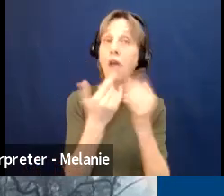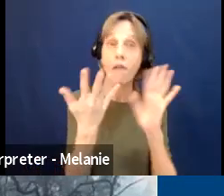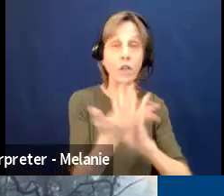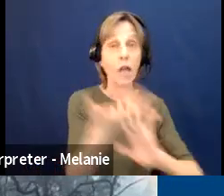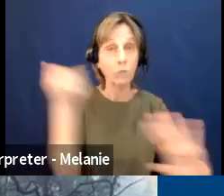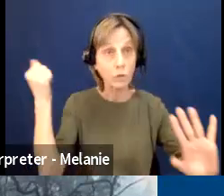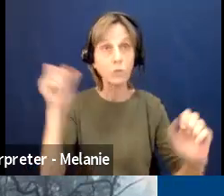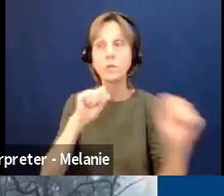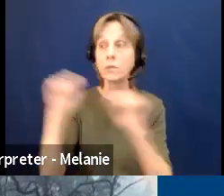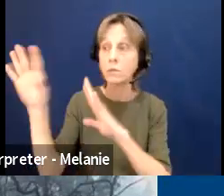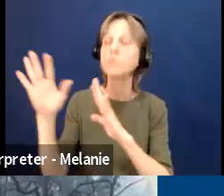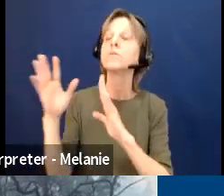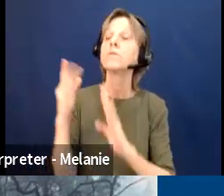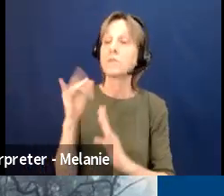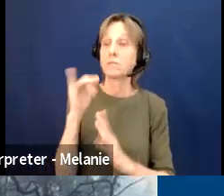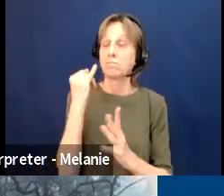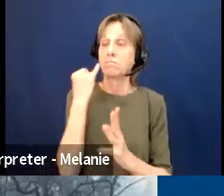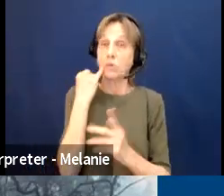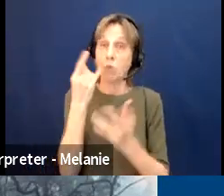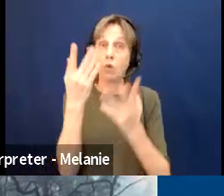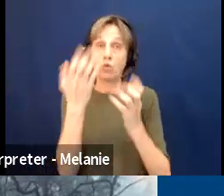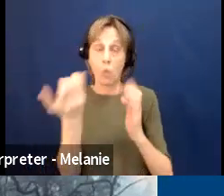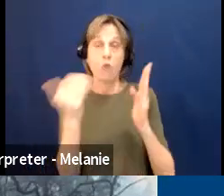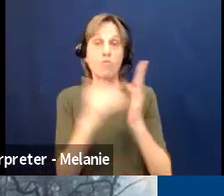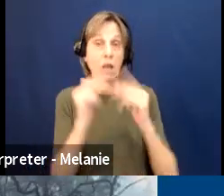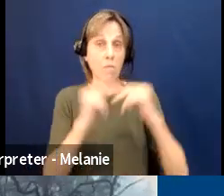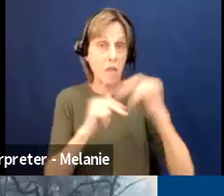the financial resources you know emotionally you want to rebuild things look very different